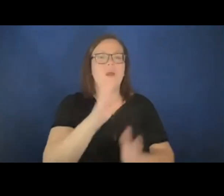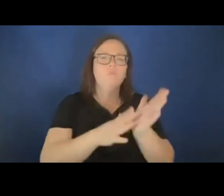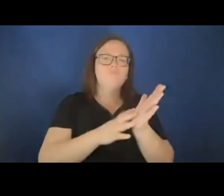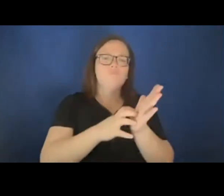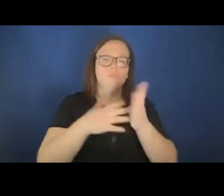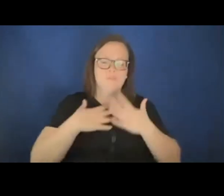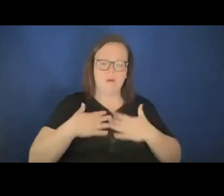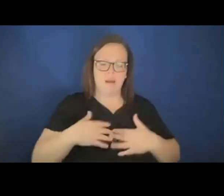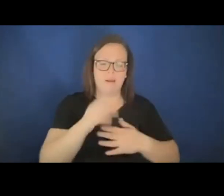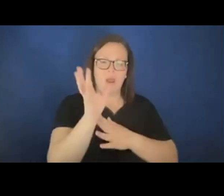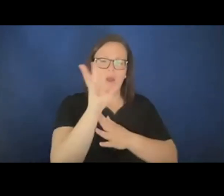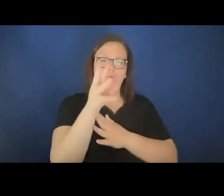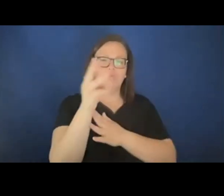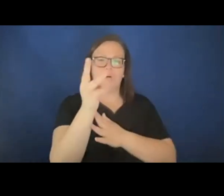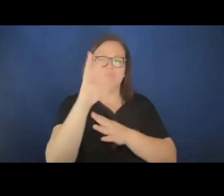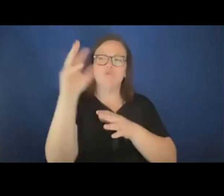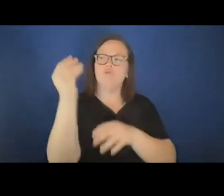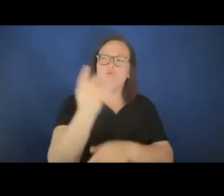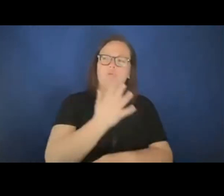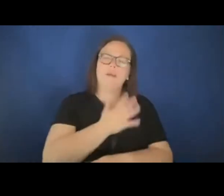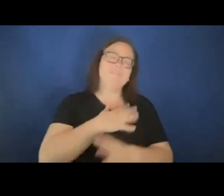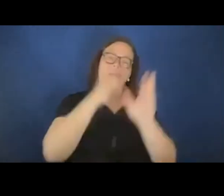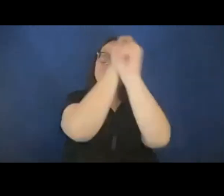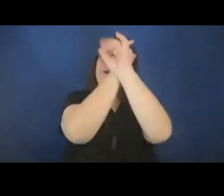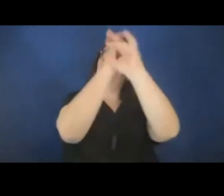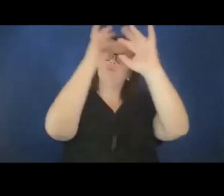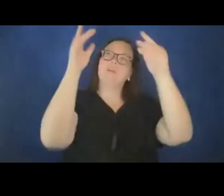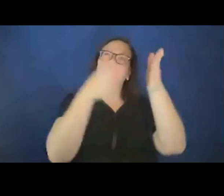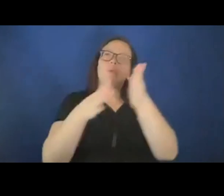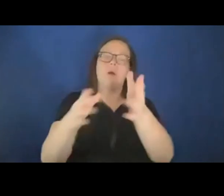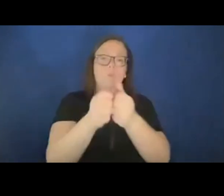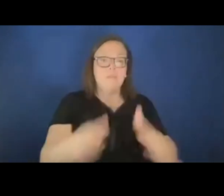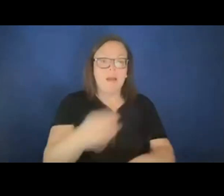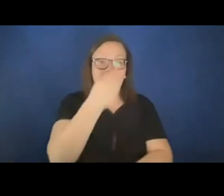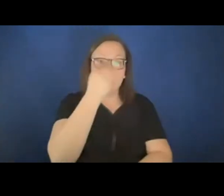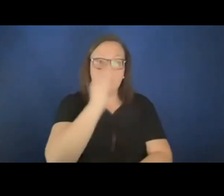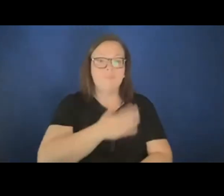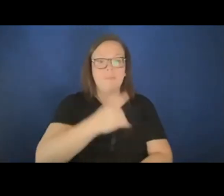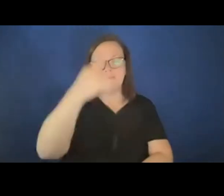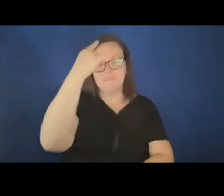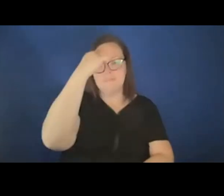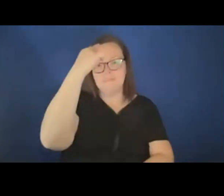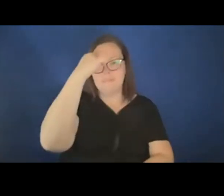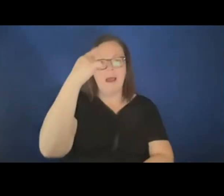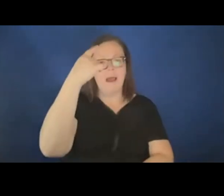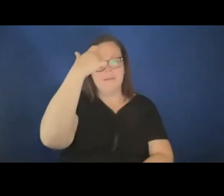grace my imagination’s avenues without their presence my mind would be an unmarked grave.